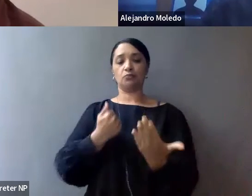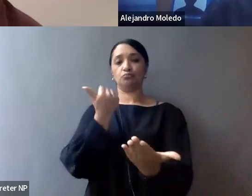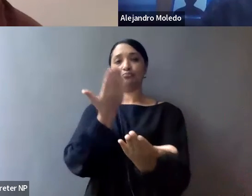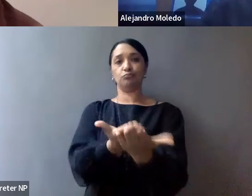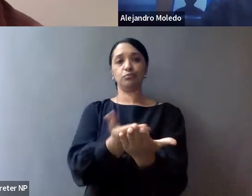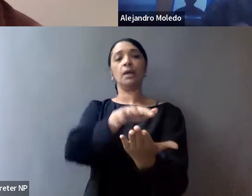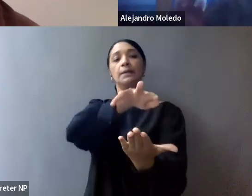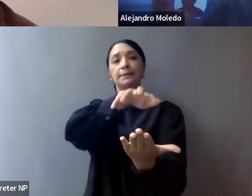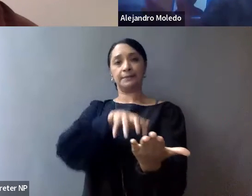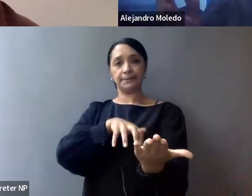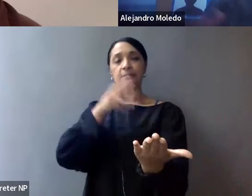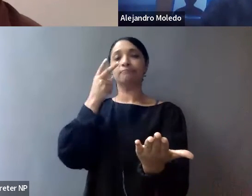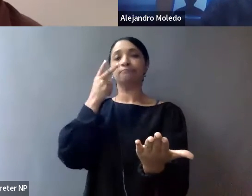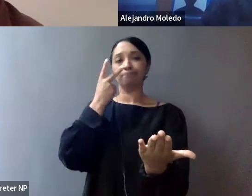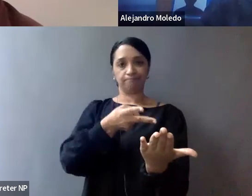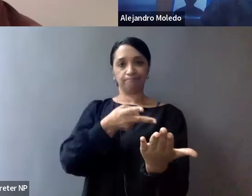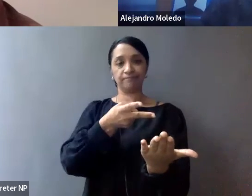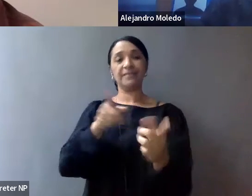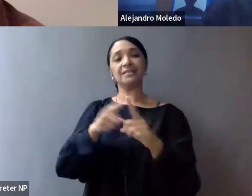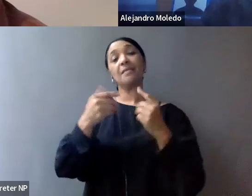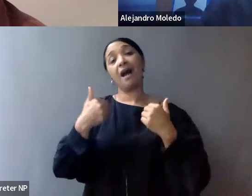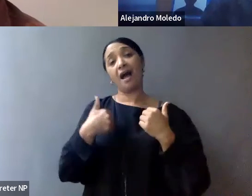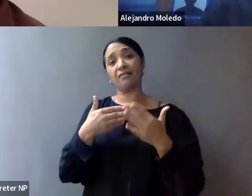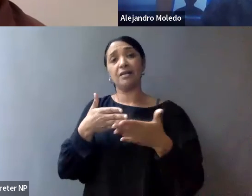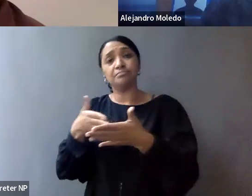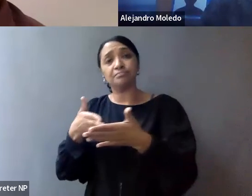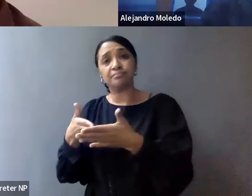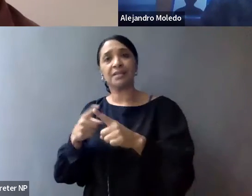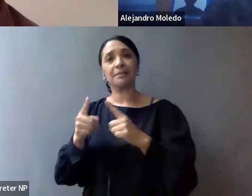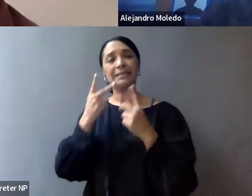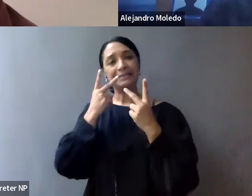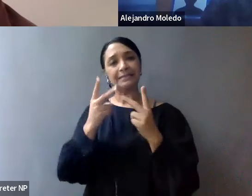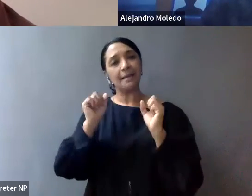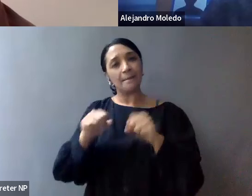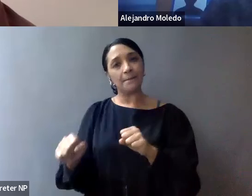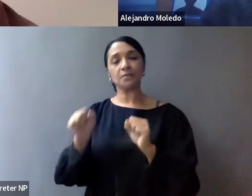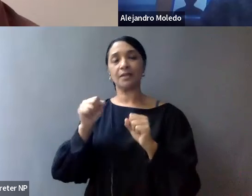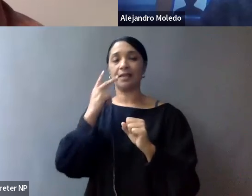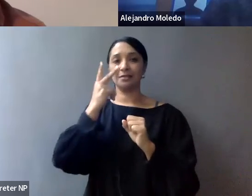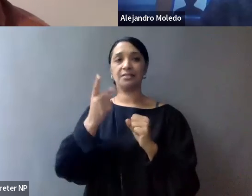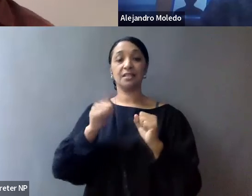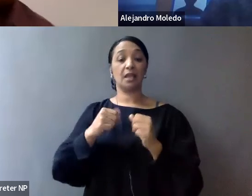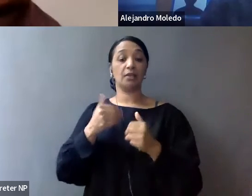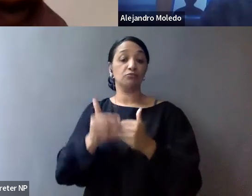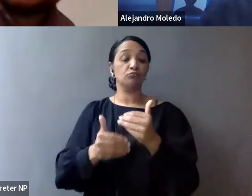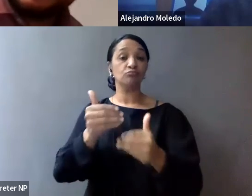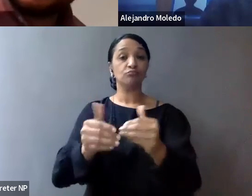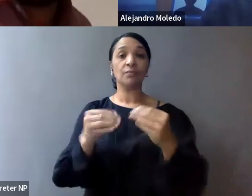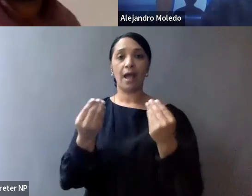and, even within their constraints, they have found a way to put this forward in a piece of legislation.